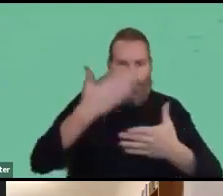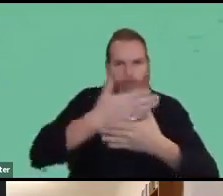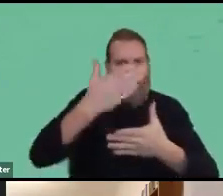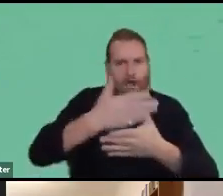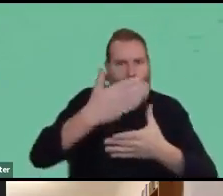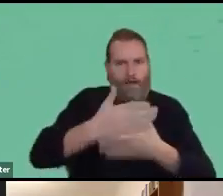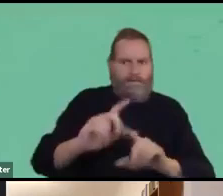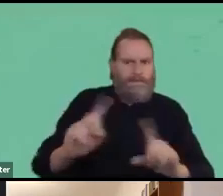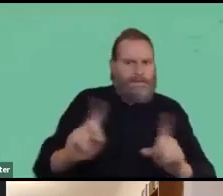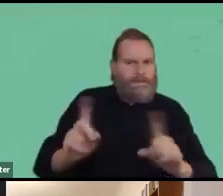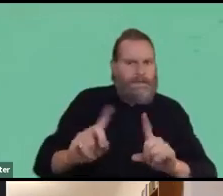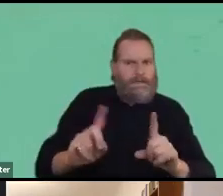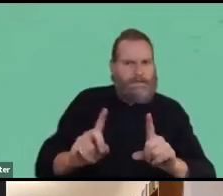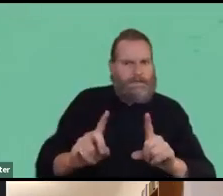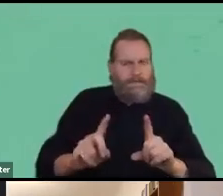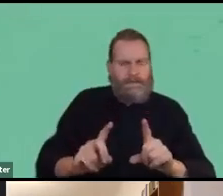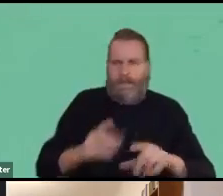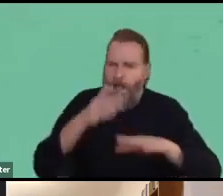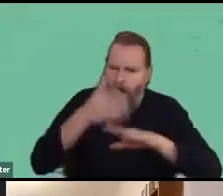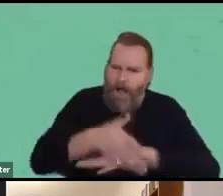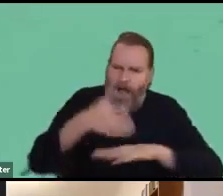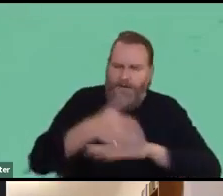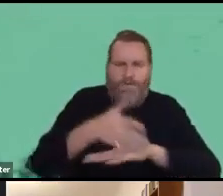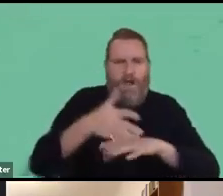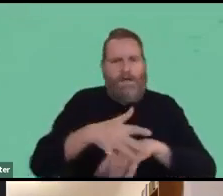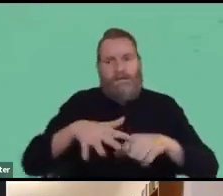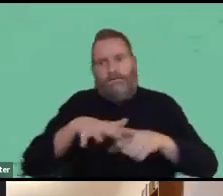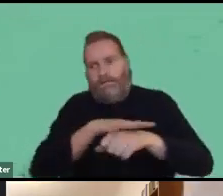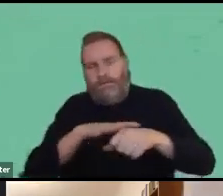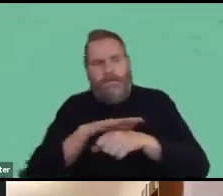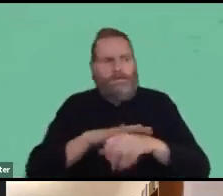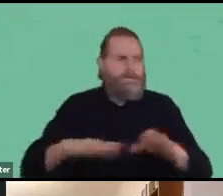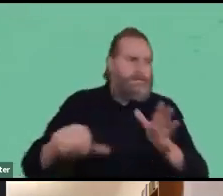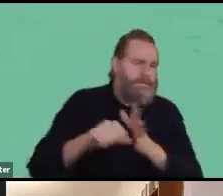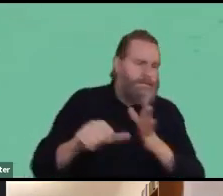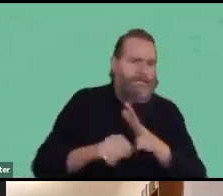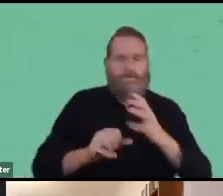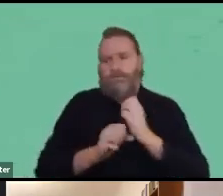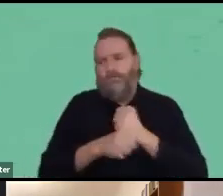the hard work you do the situations you have to work in but also why you absolutely deserve a